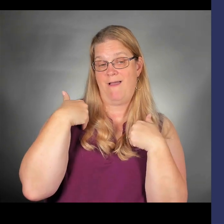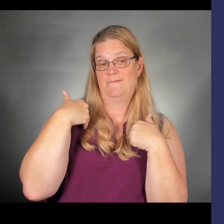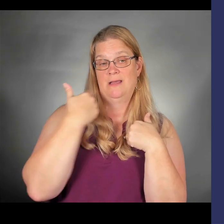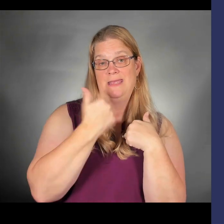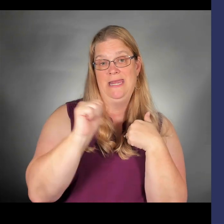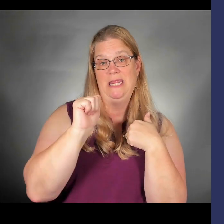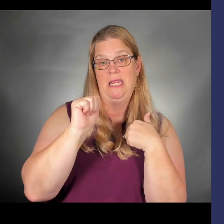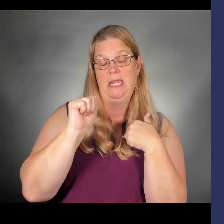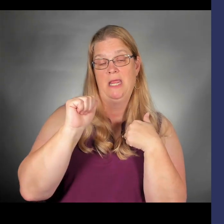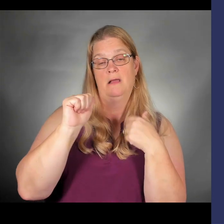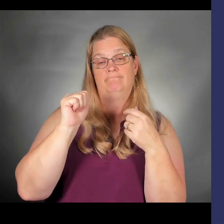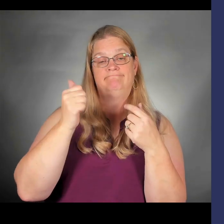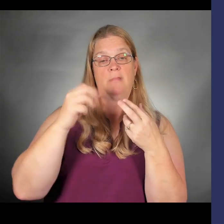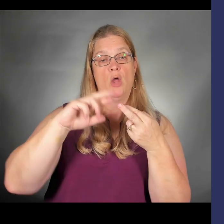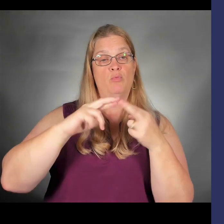Kids who have